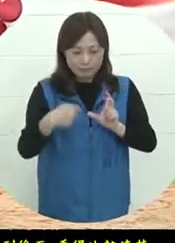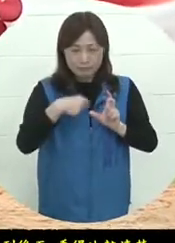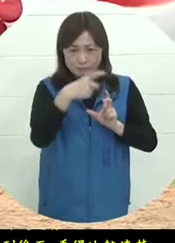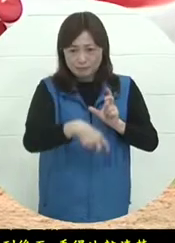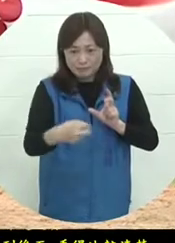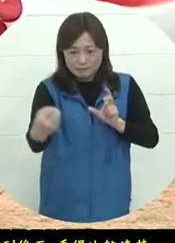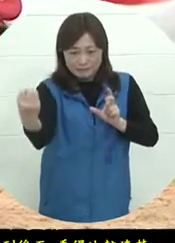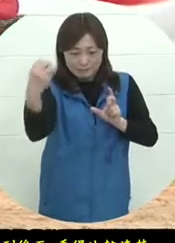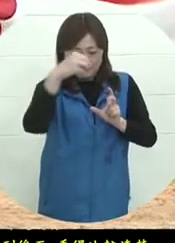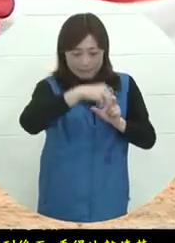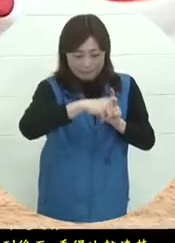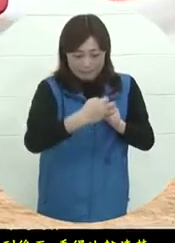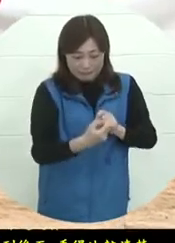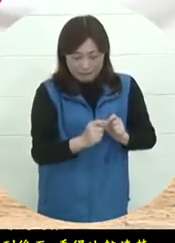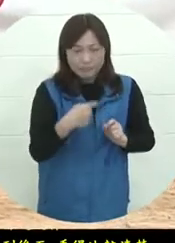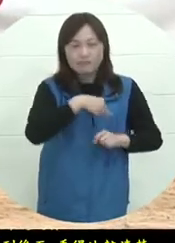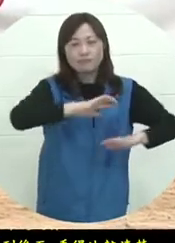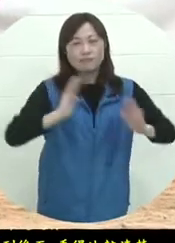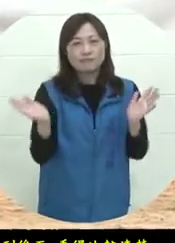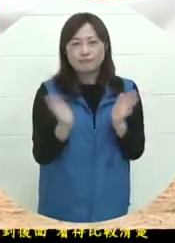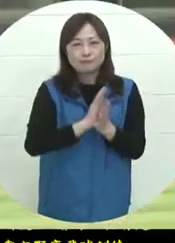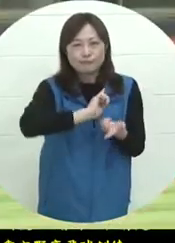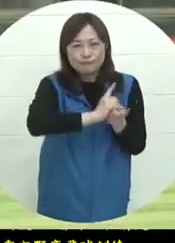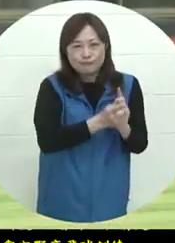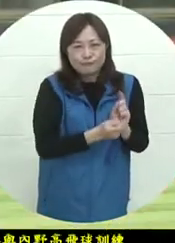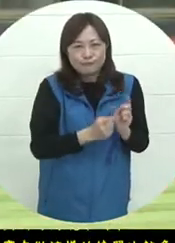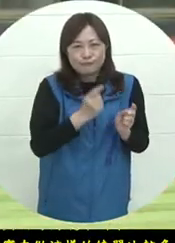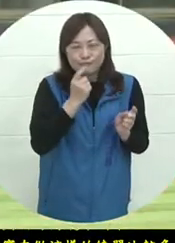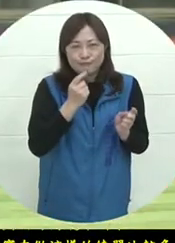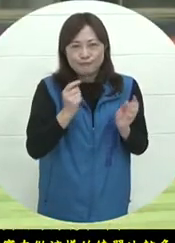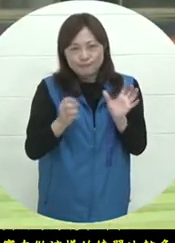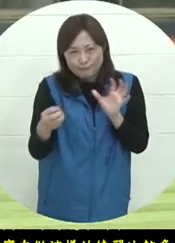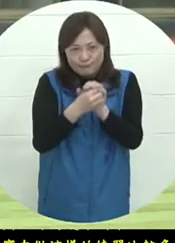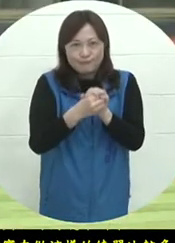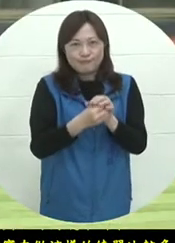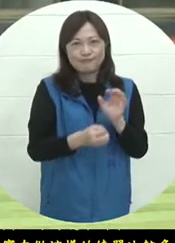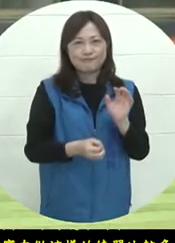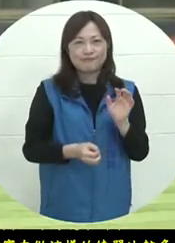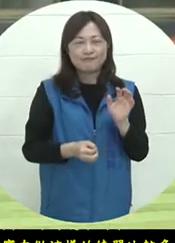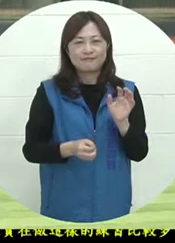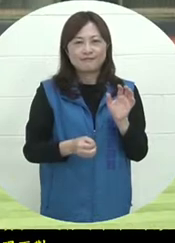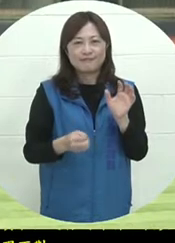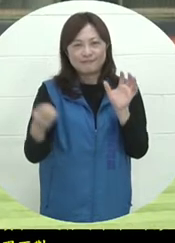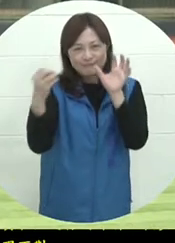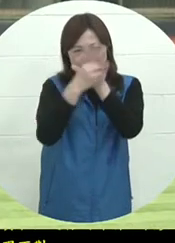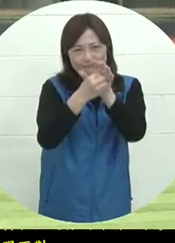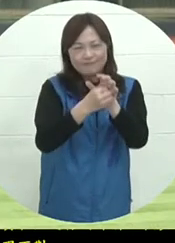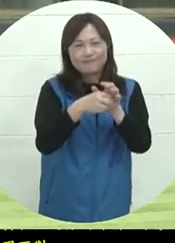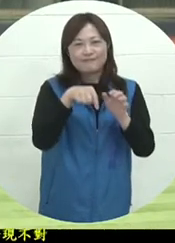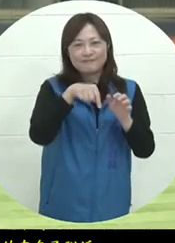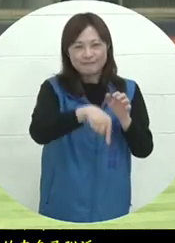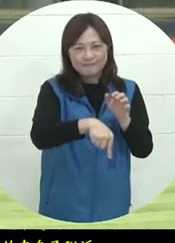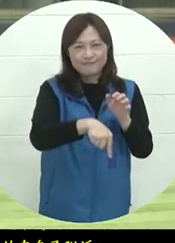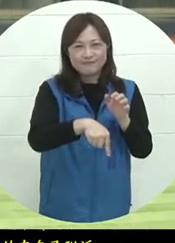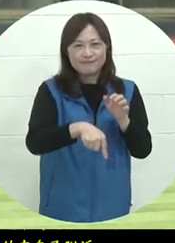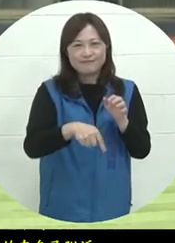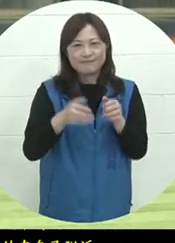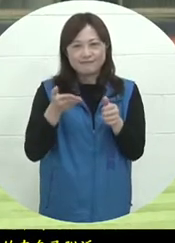so he quickly made an emergency response. In the end, Xiaotian stretched out his gloves to help him get the second out of the game.